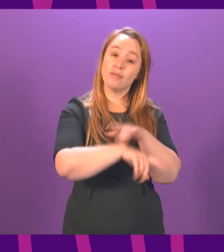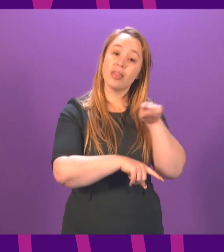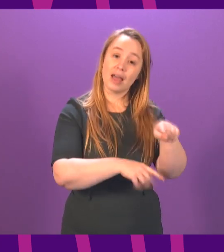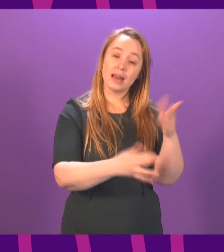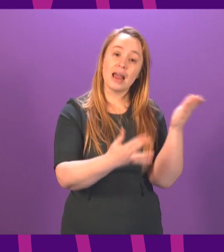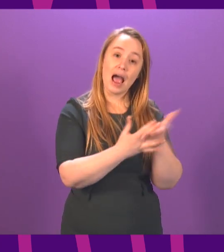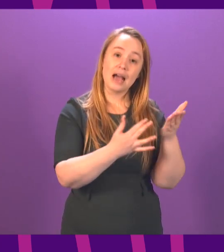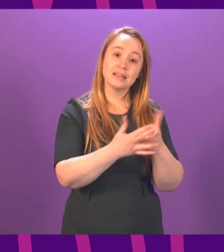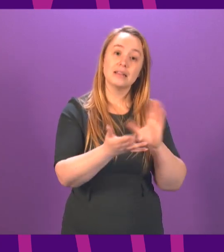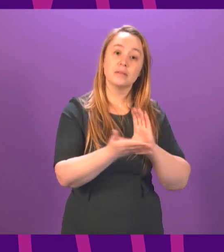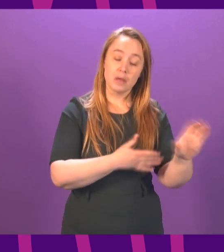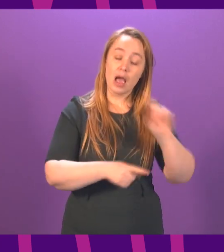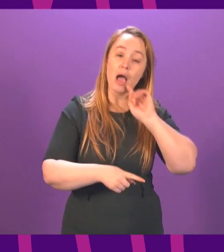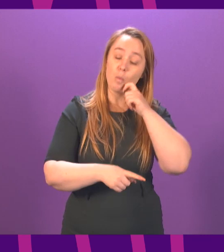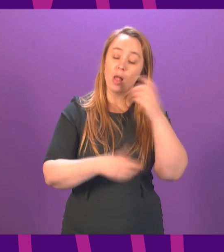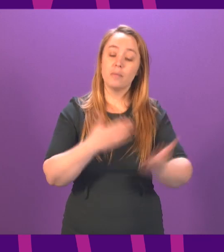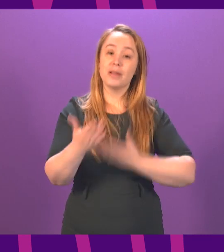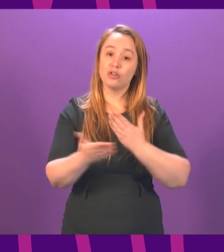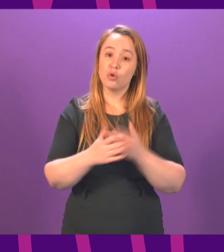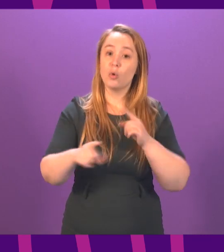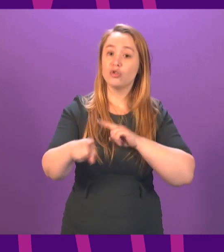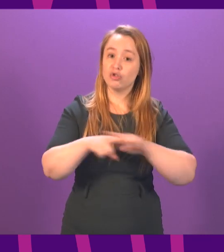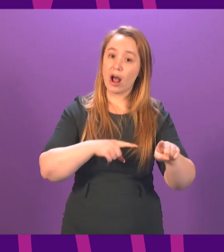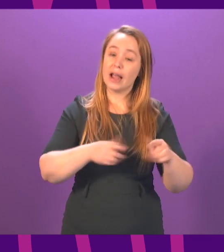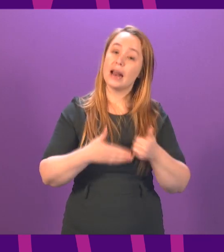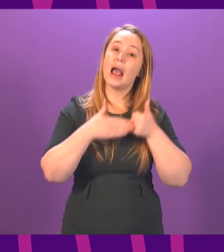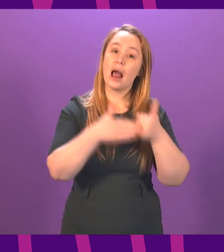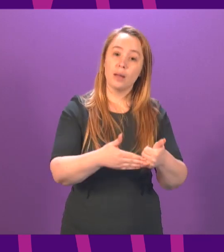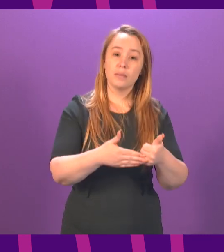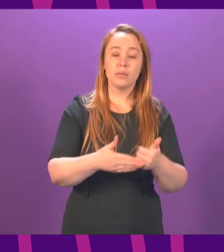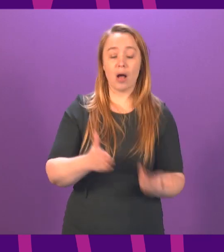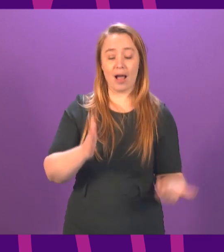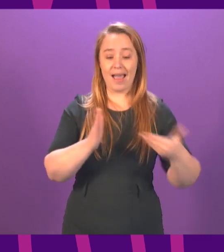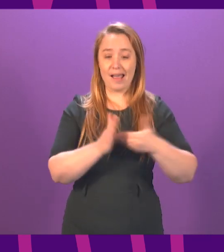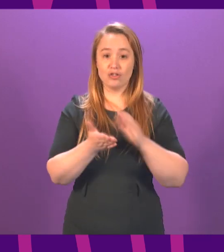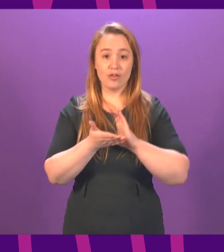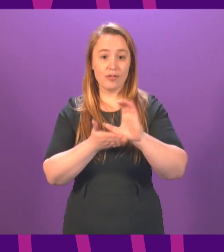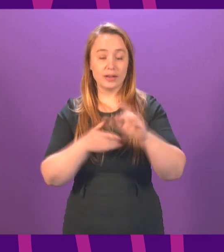are doing as much as possible to fill those gaps. That discretionary funding is already available to